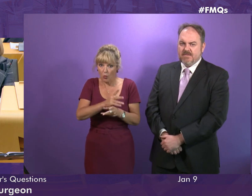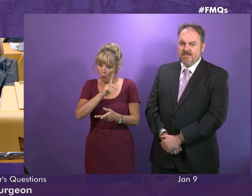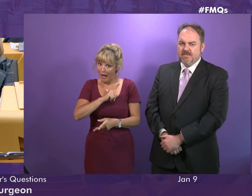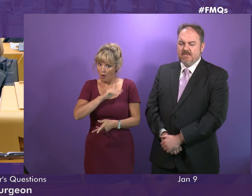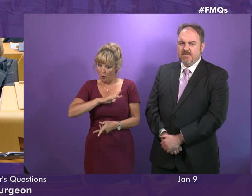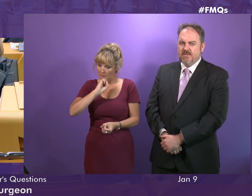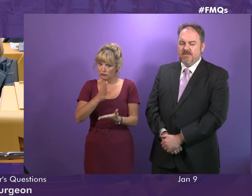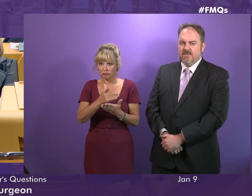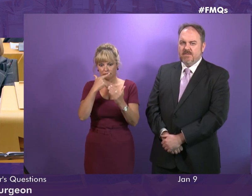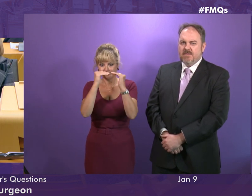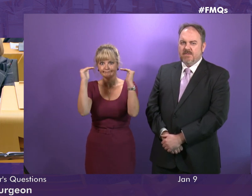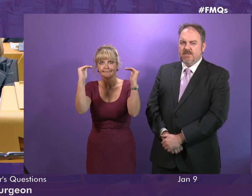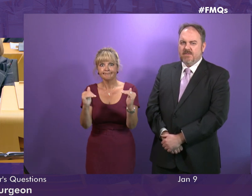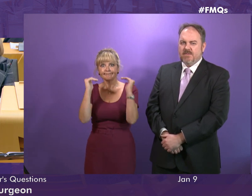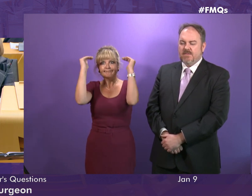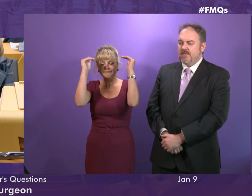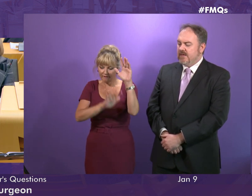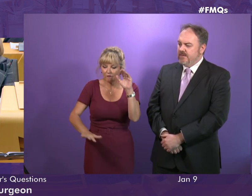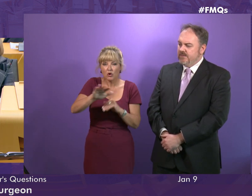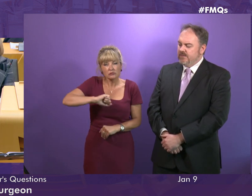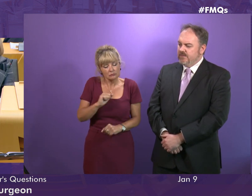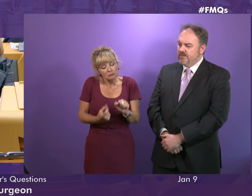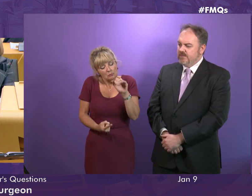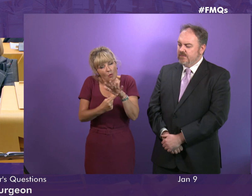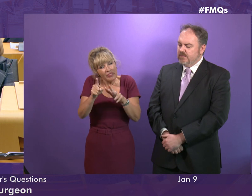the country. It is important that that system works properly and robustly.